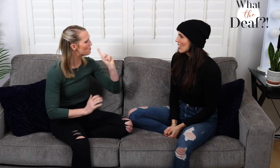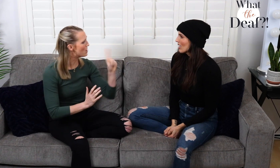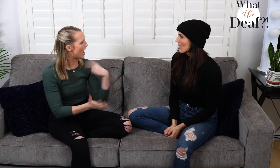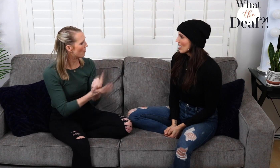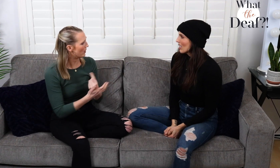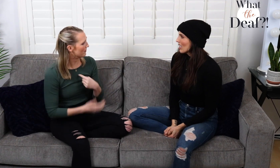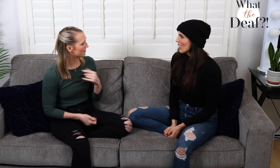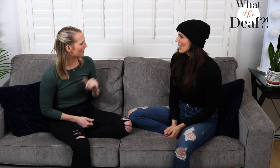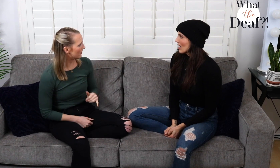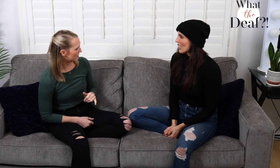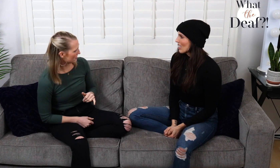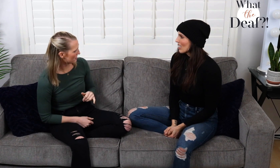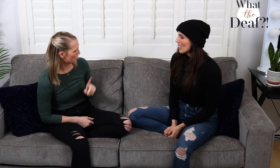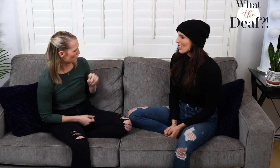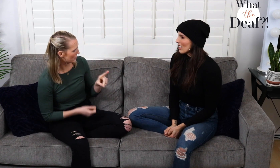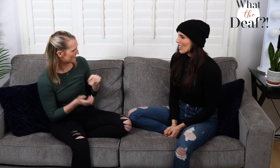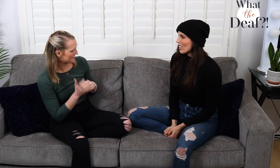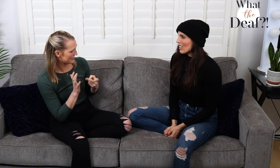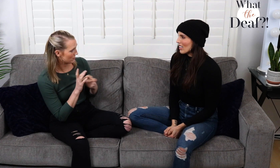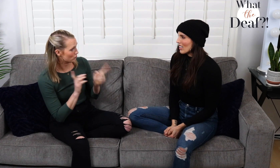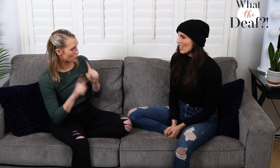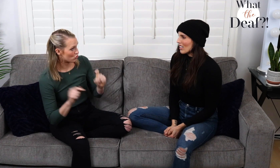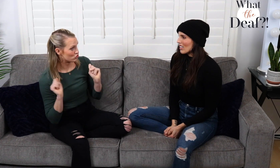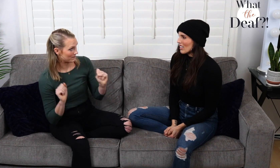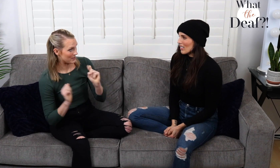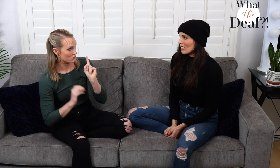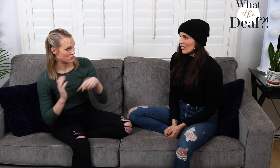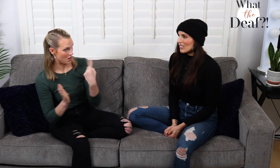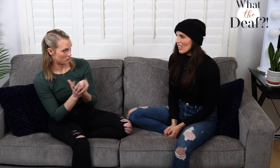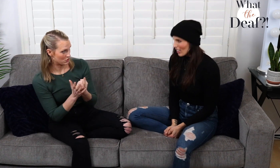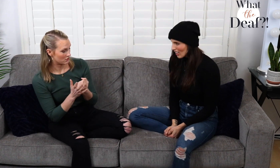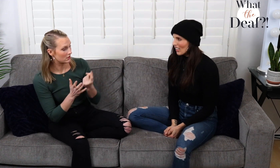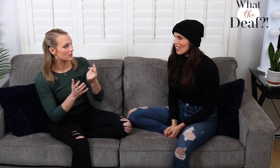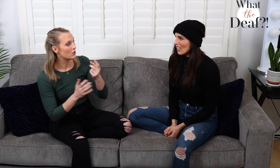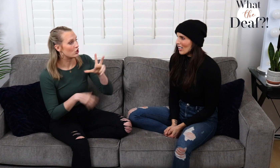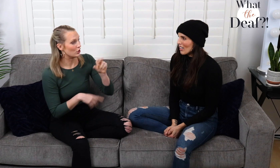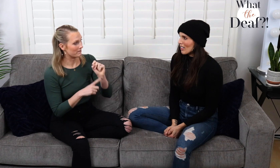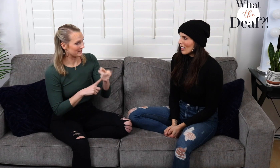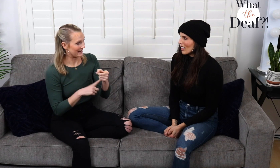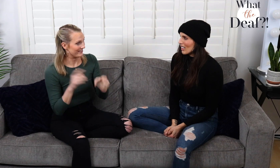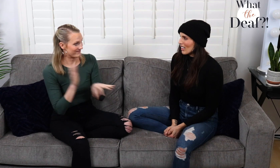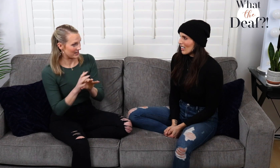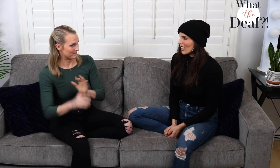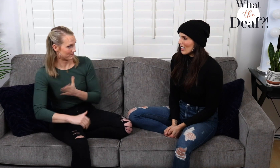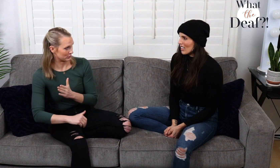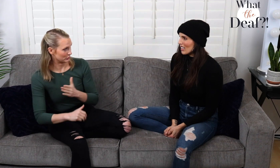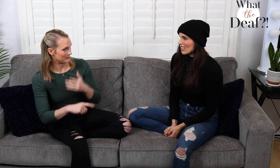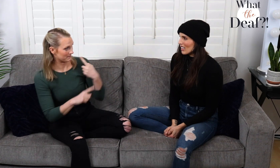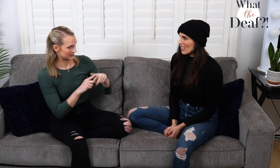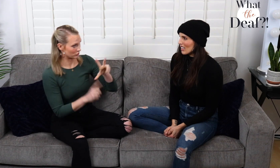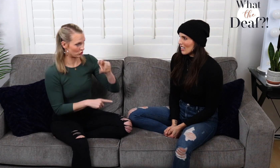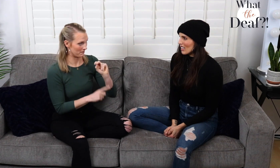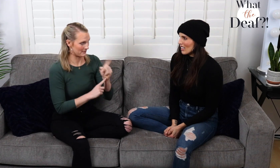People say, “Oh I went to the gym for an hour.” and I'm like, “Okay, so did you mean you went to the gym for an hour, spending 30 minutes finding Music, plus